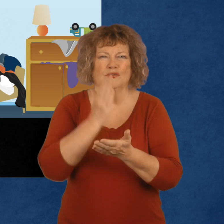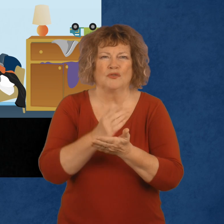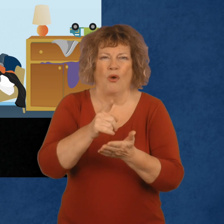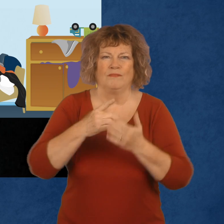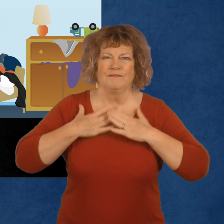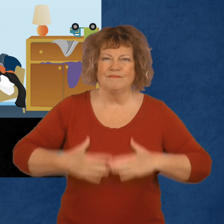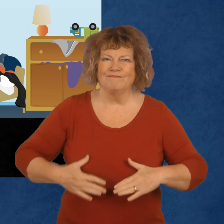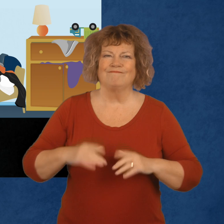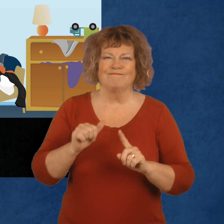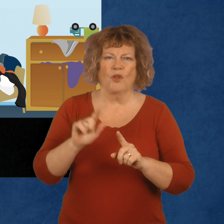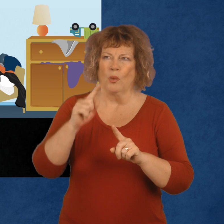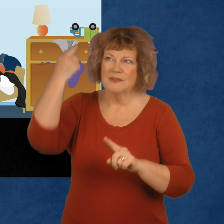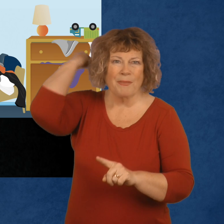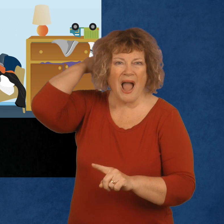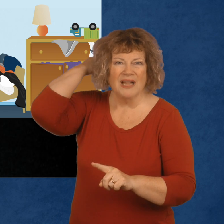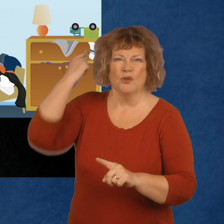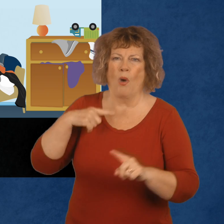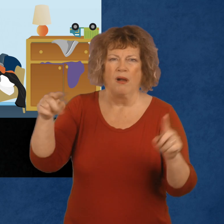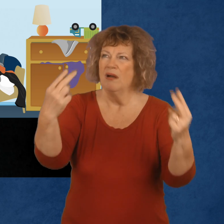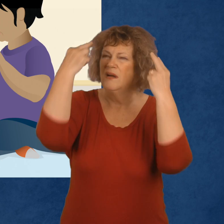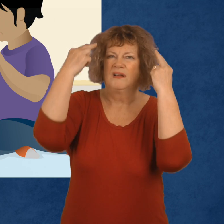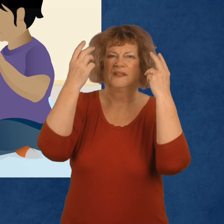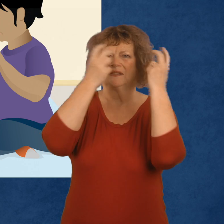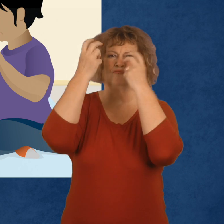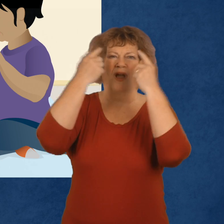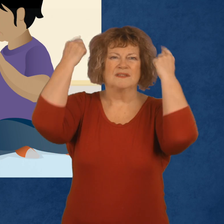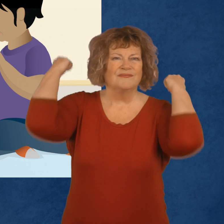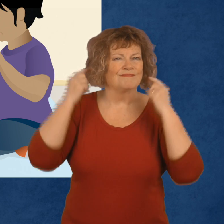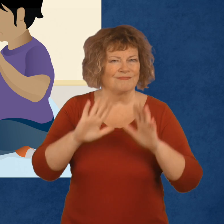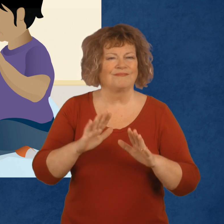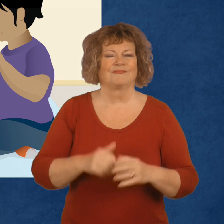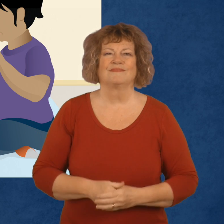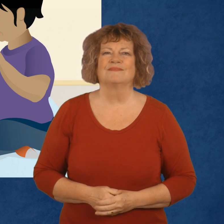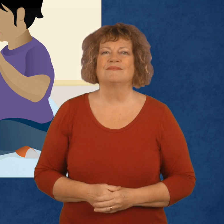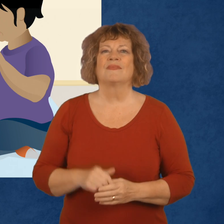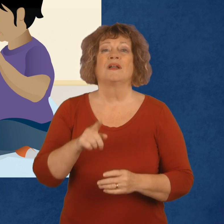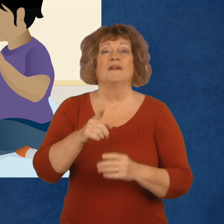won't distract other people. The length of the hearing depends on the case.